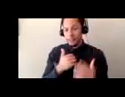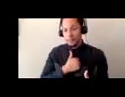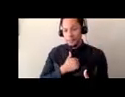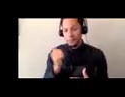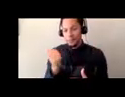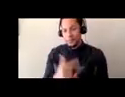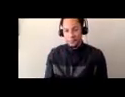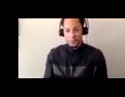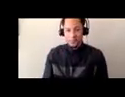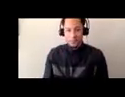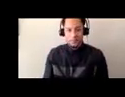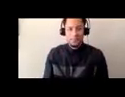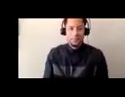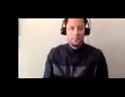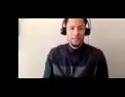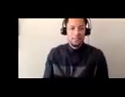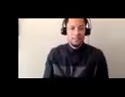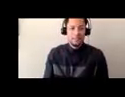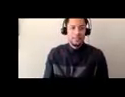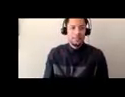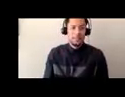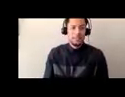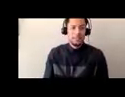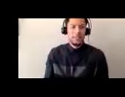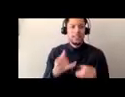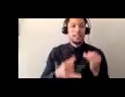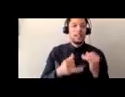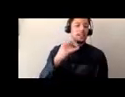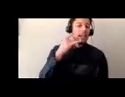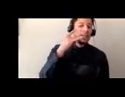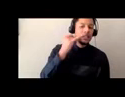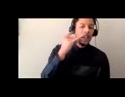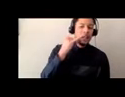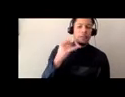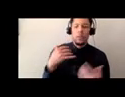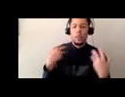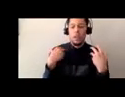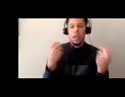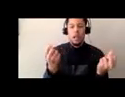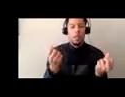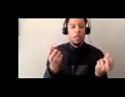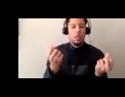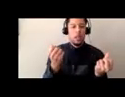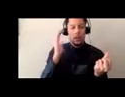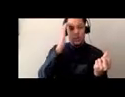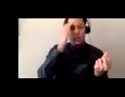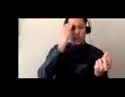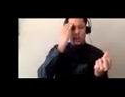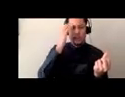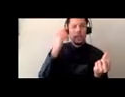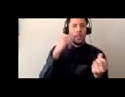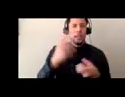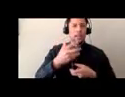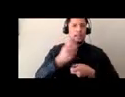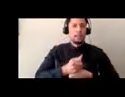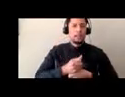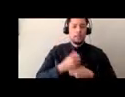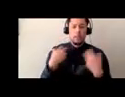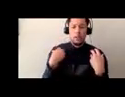And the last one will be California health and wellness or I believe they go by health net is that correct Sarah?